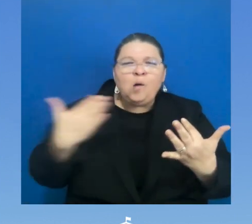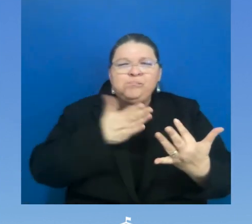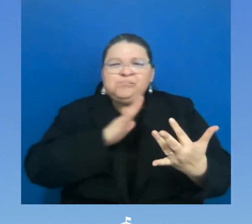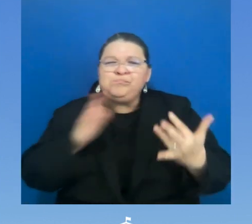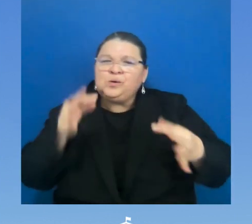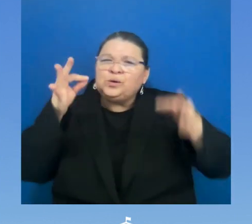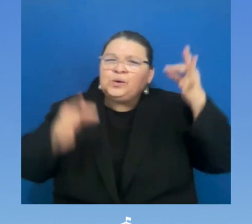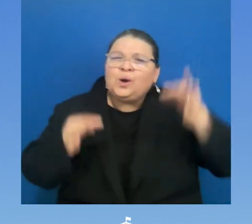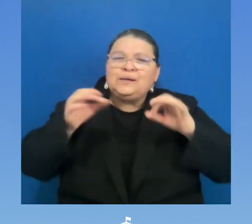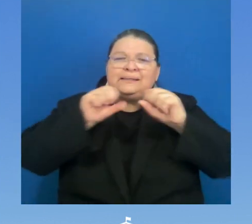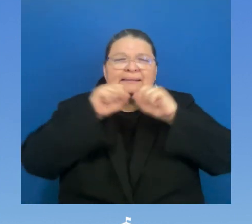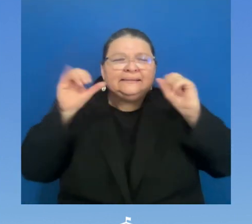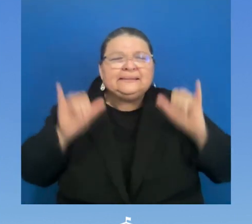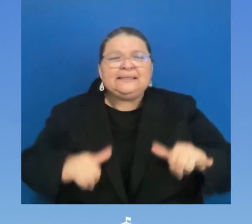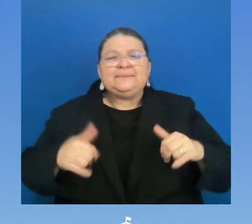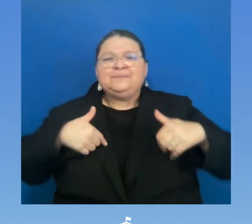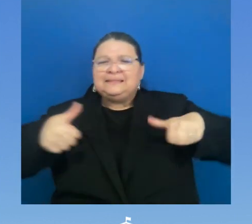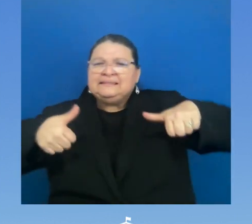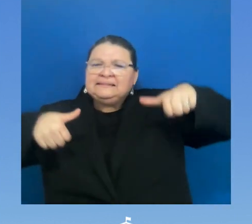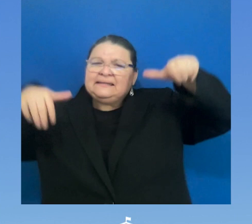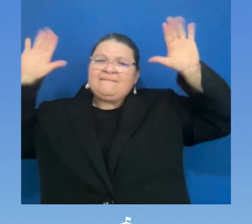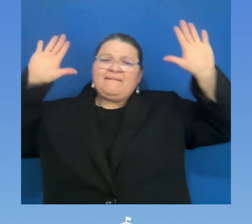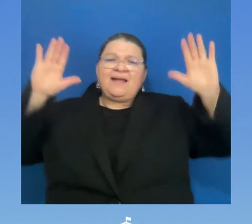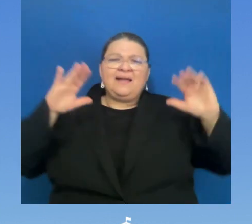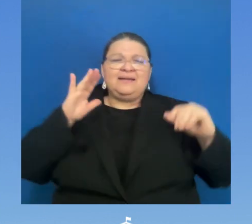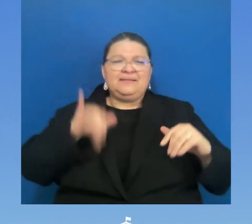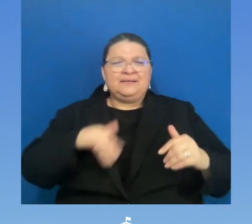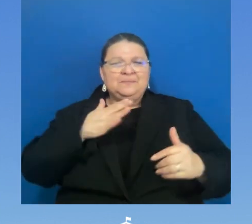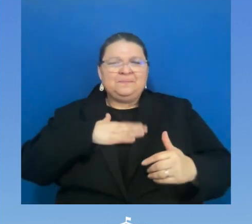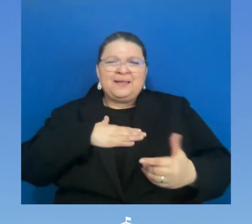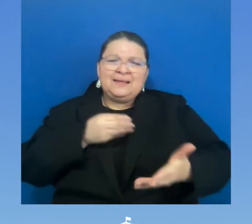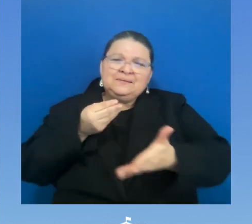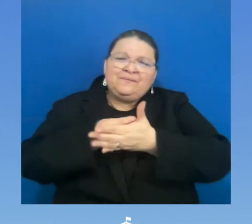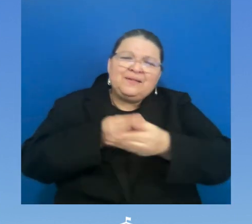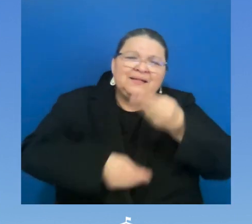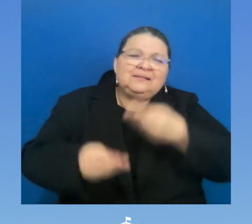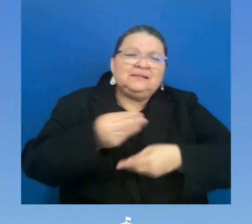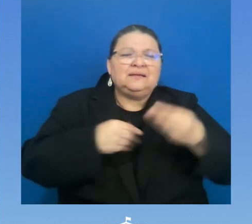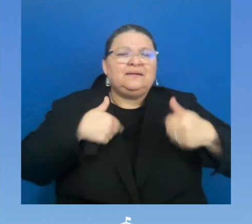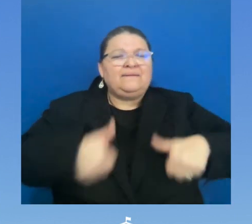On July 2nd, 2020, the U.S. Supreme Court declined to hear a challenge